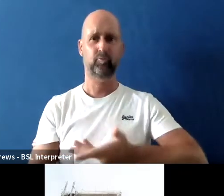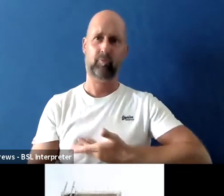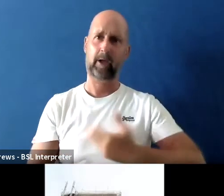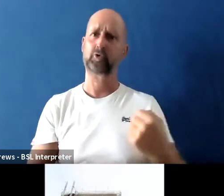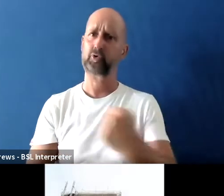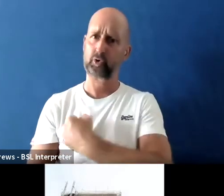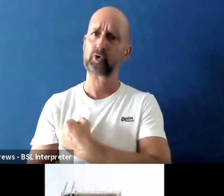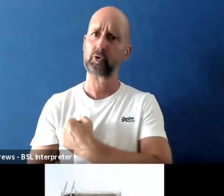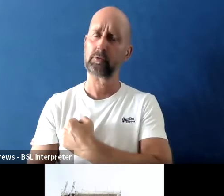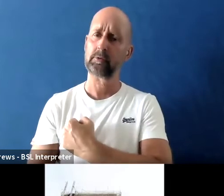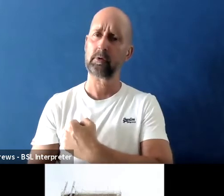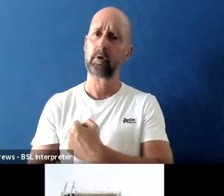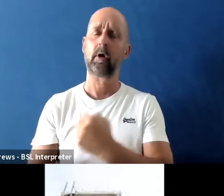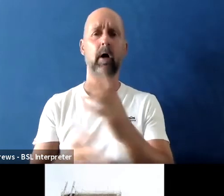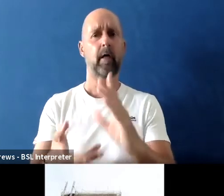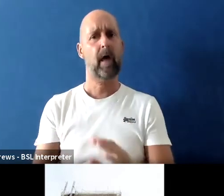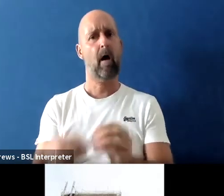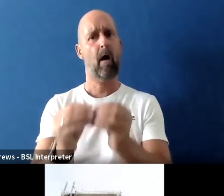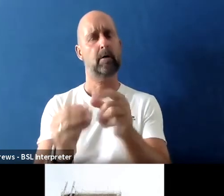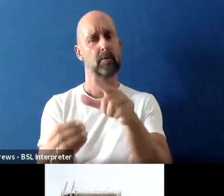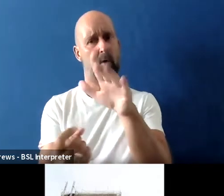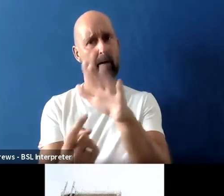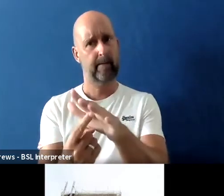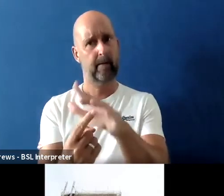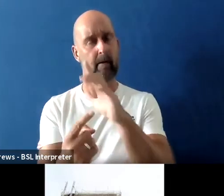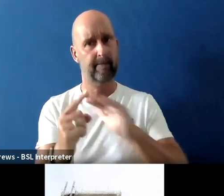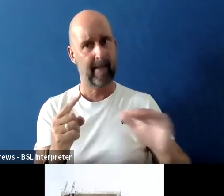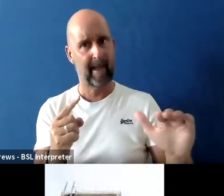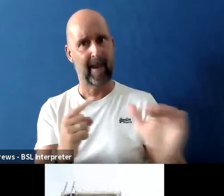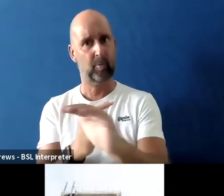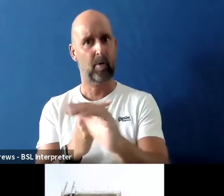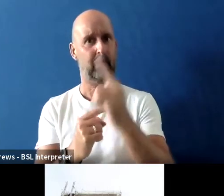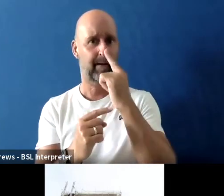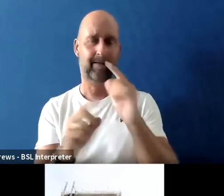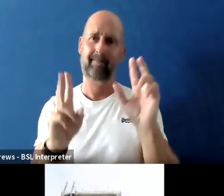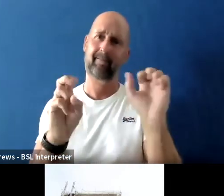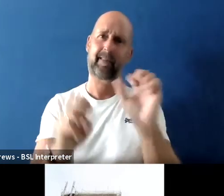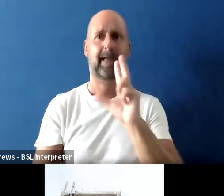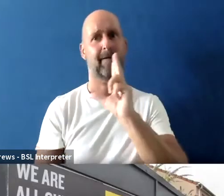The Arts are a key vehicle for ensuring everyone can have a voice, regardless of their social,